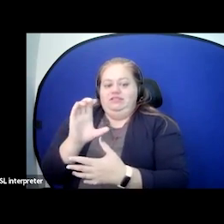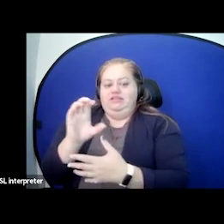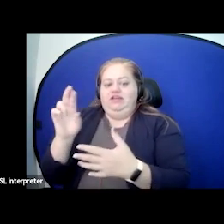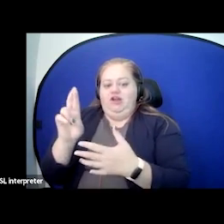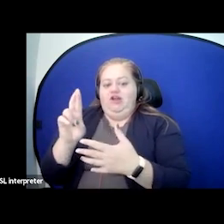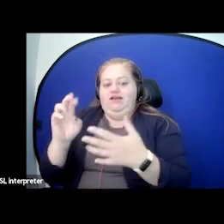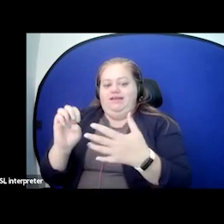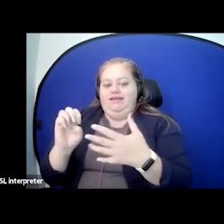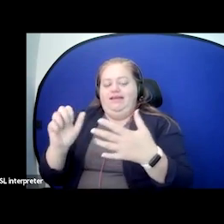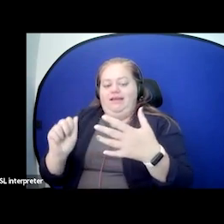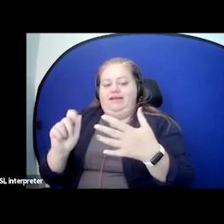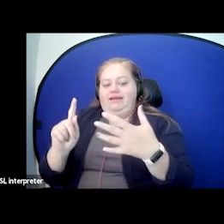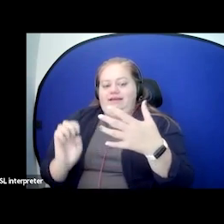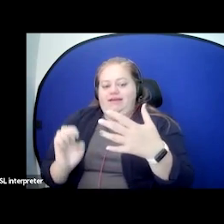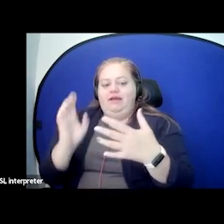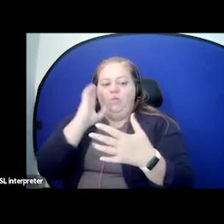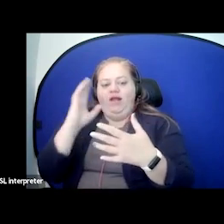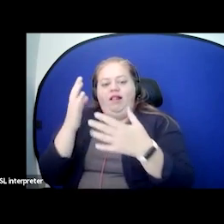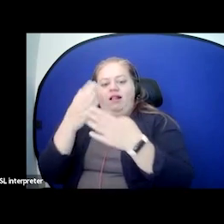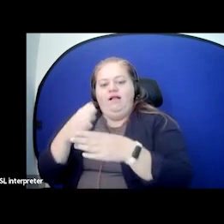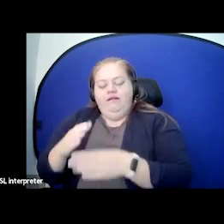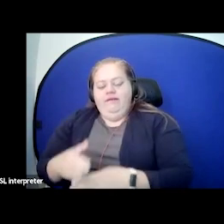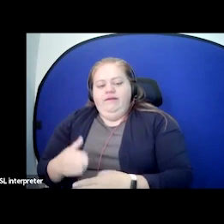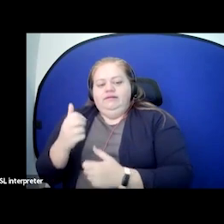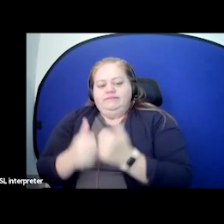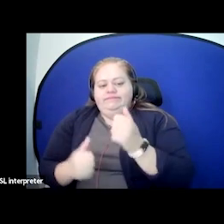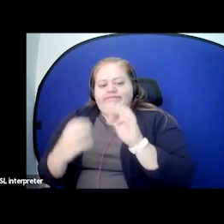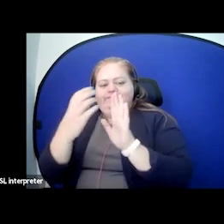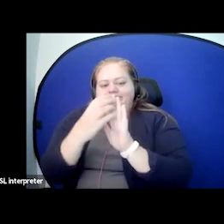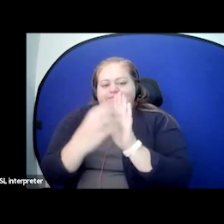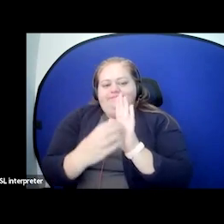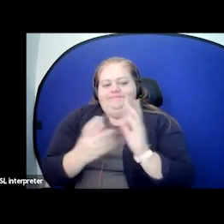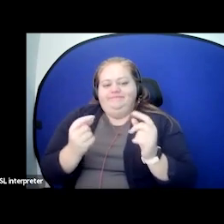It goes on and gives us paragraphs of what's happening.